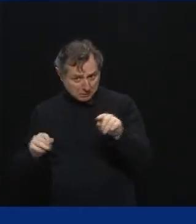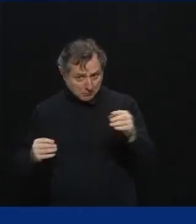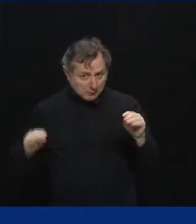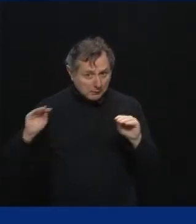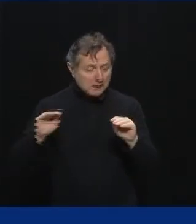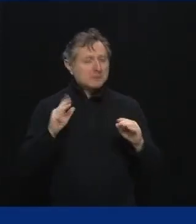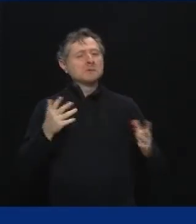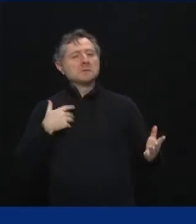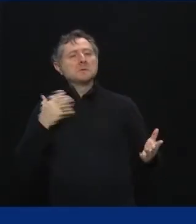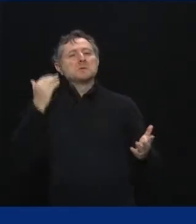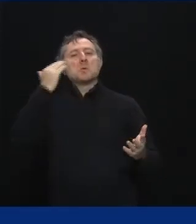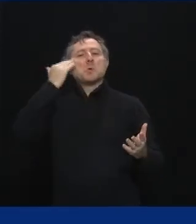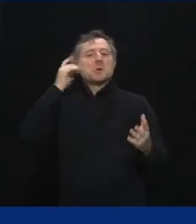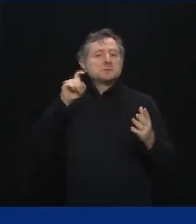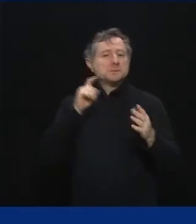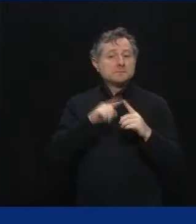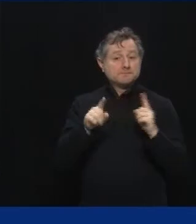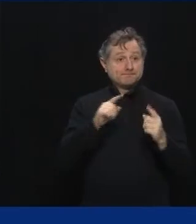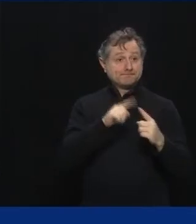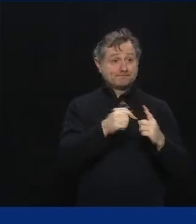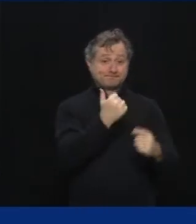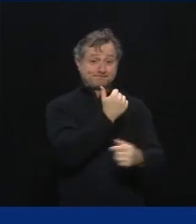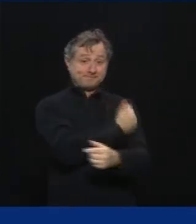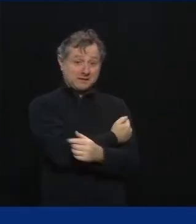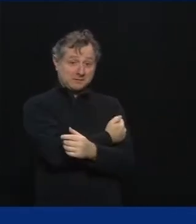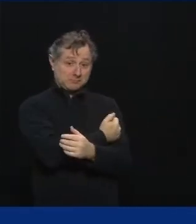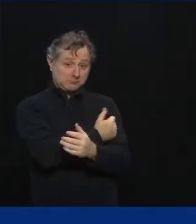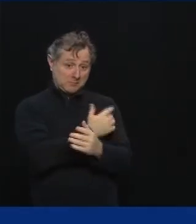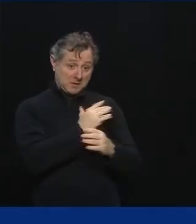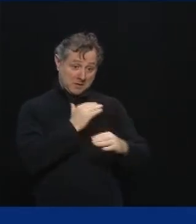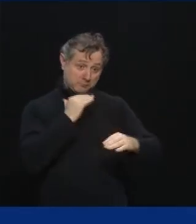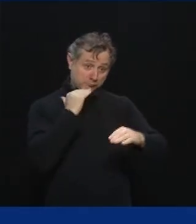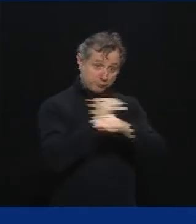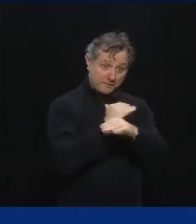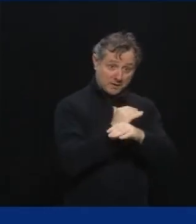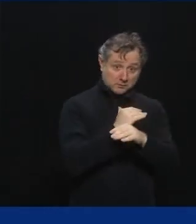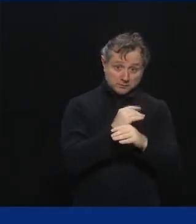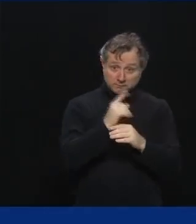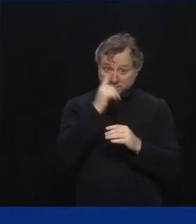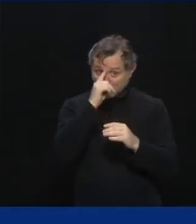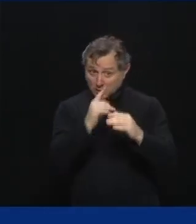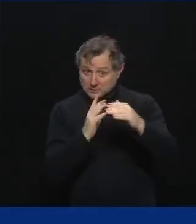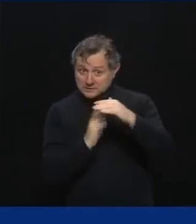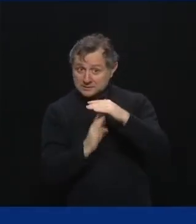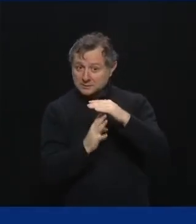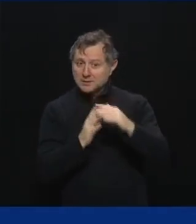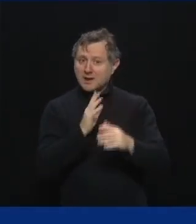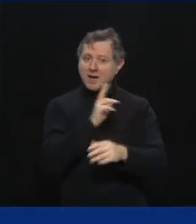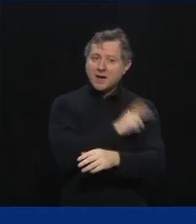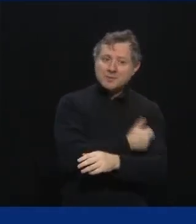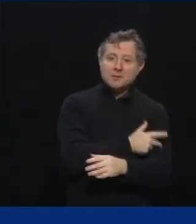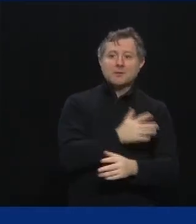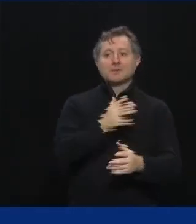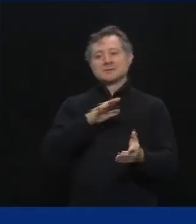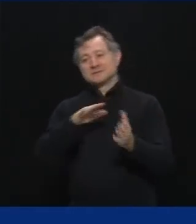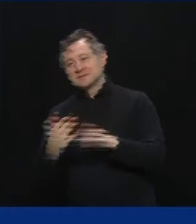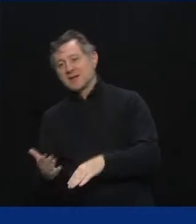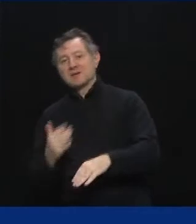WHAT YOU ALREADY HAD. BUT WE'LL GET THAT INFORMATION OUT THE SECOND WE HAD THAT AVAILABLE. SO WE ALL KNOW THAT THEY'RE WORKING.